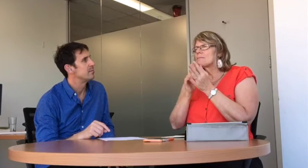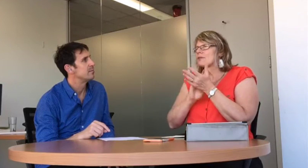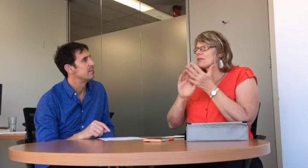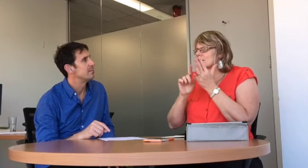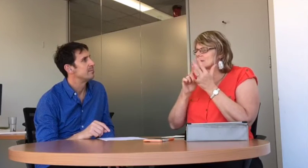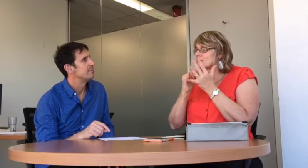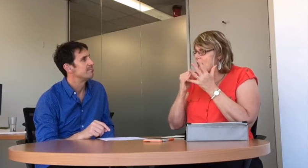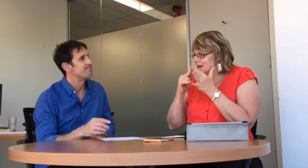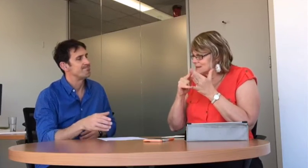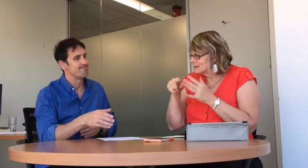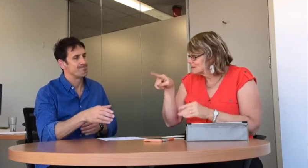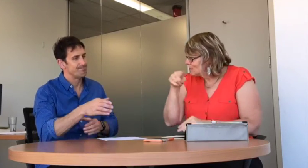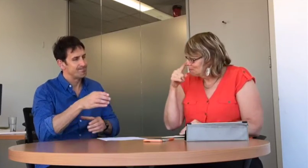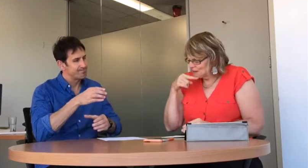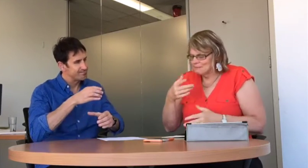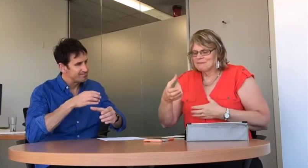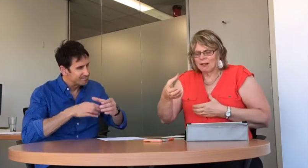But I can certainly empathise.